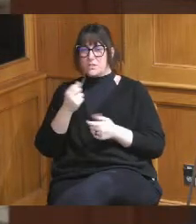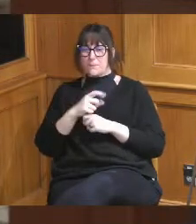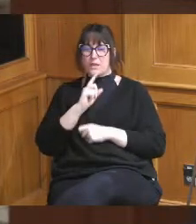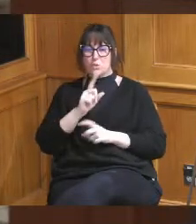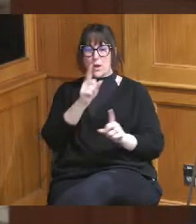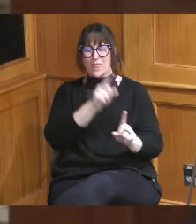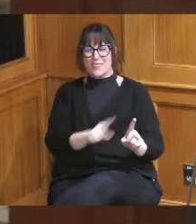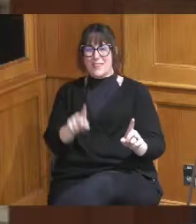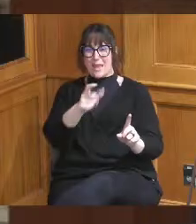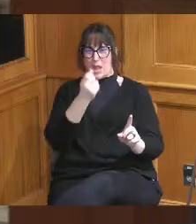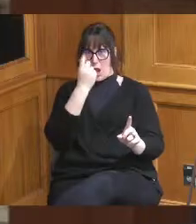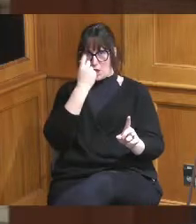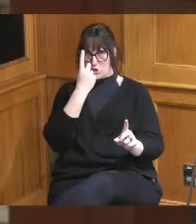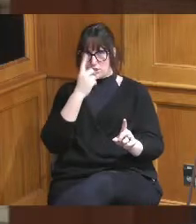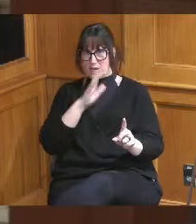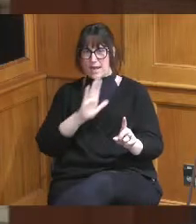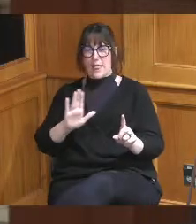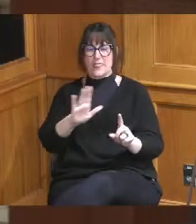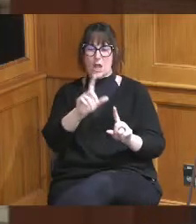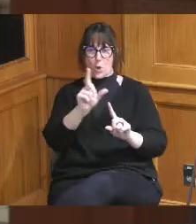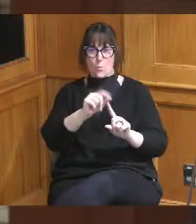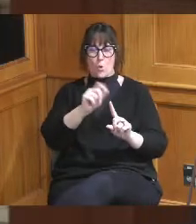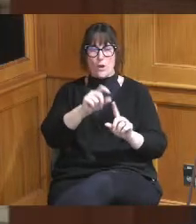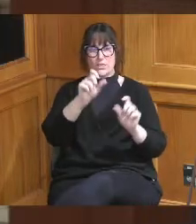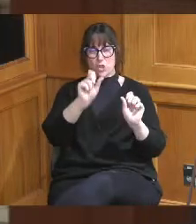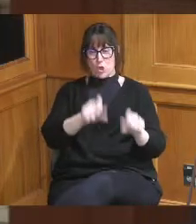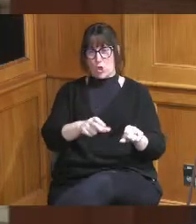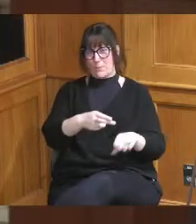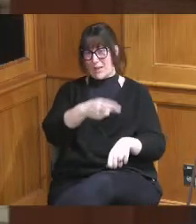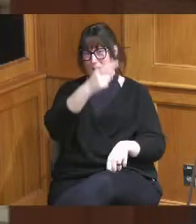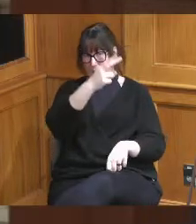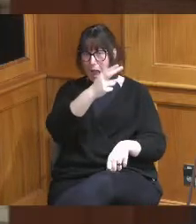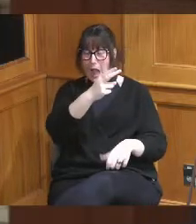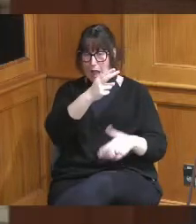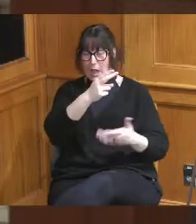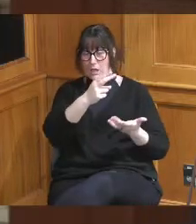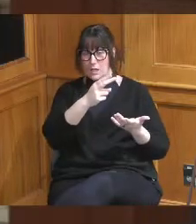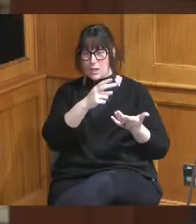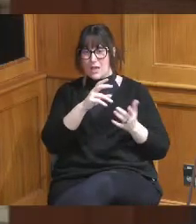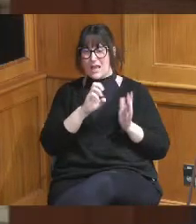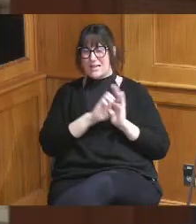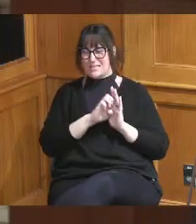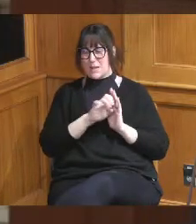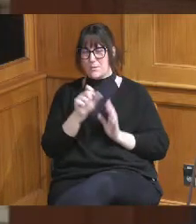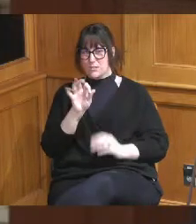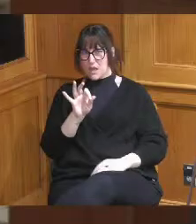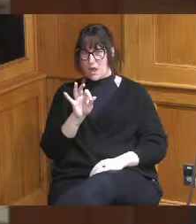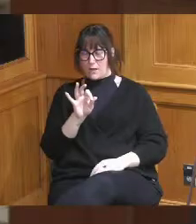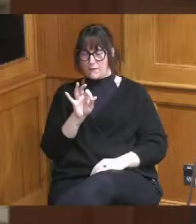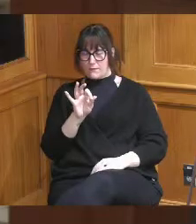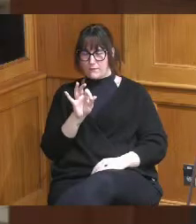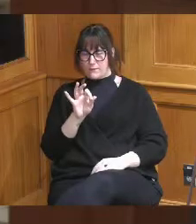stand where their points could have been higher I think there are examples of better leveraging